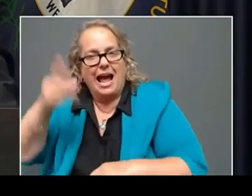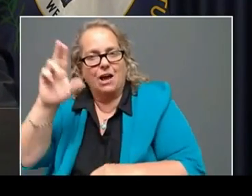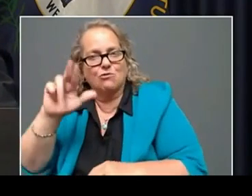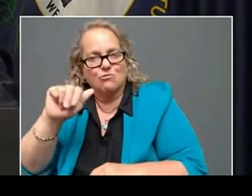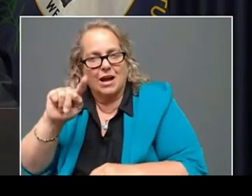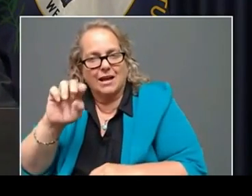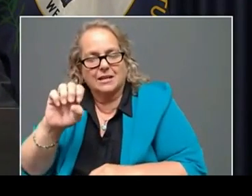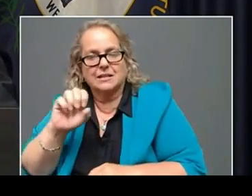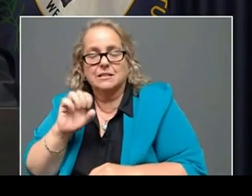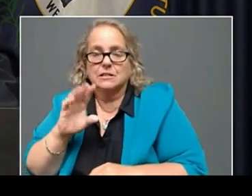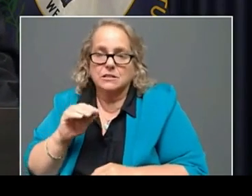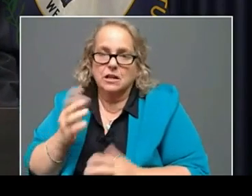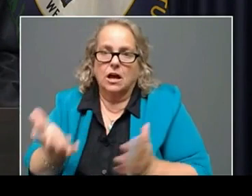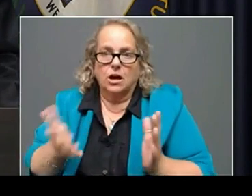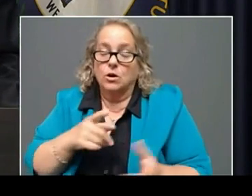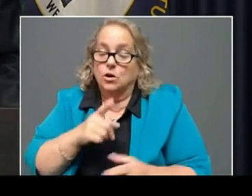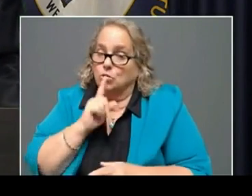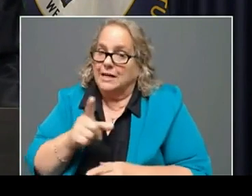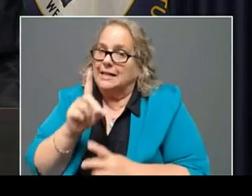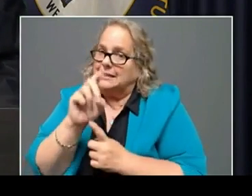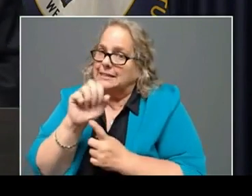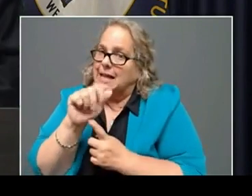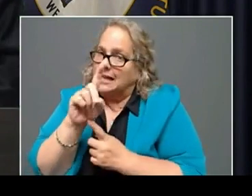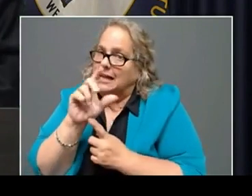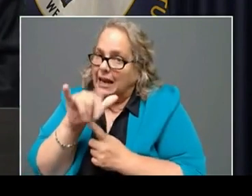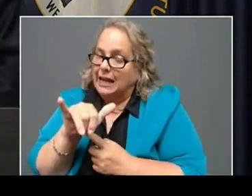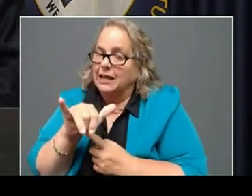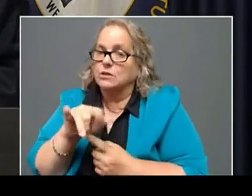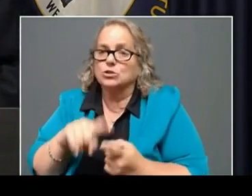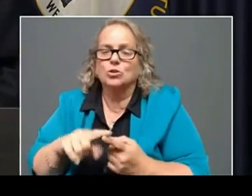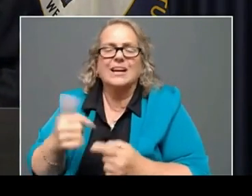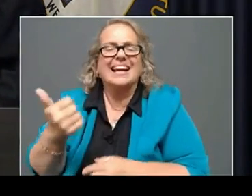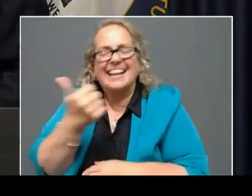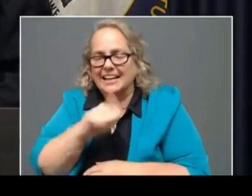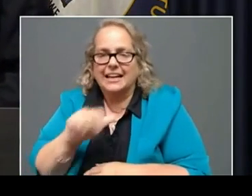can be deadly to just about anybody. I want to talk a little bit about what